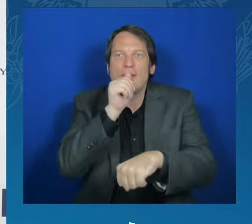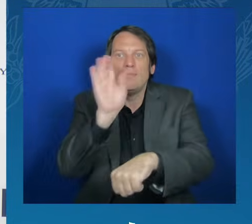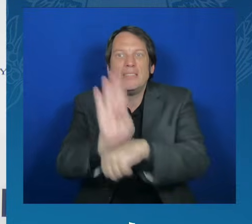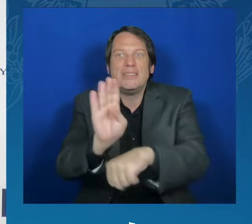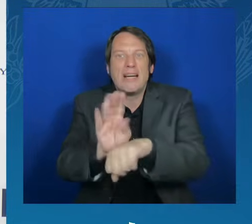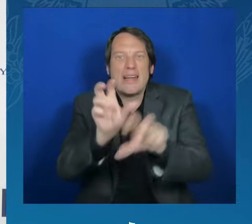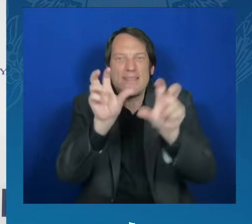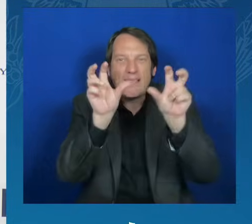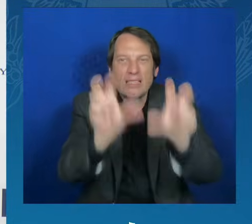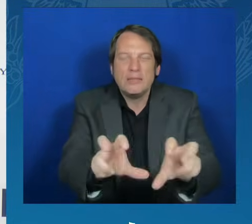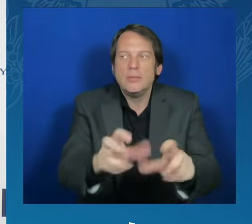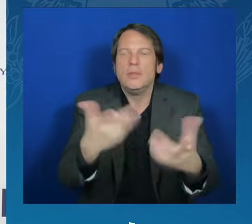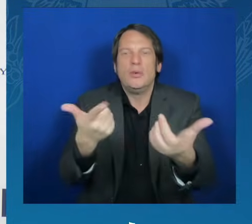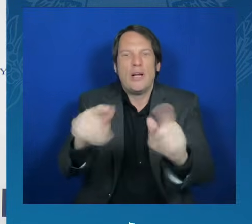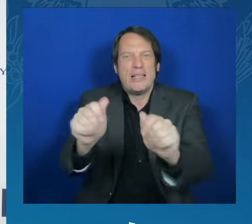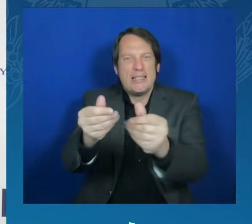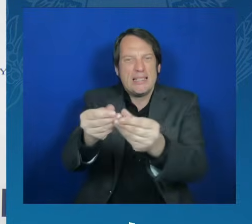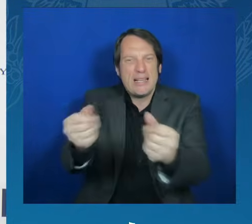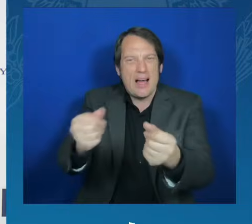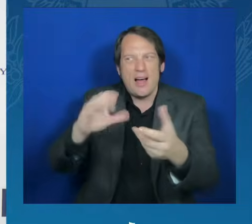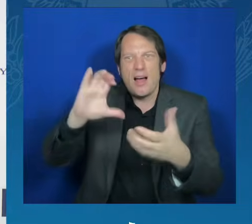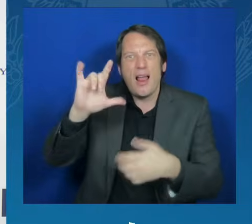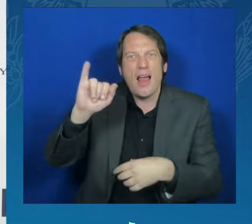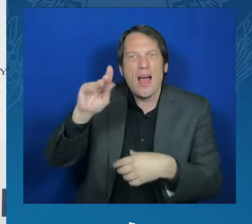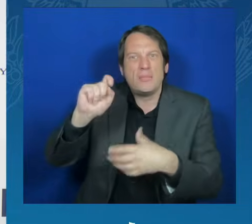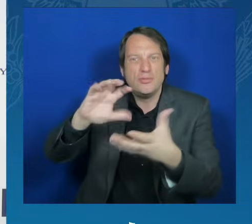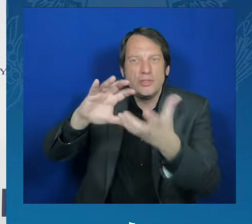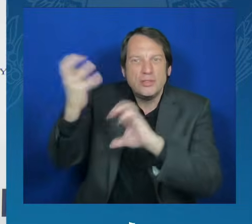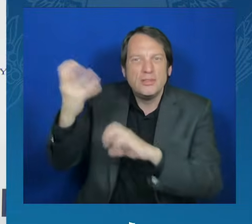has led the world to respond to the climate crisis